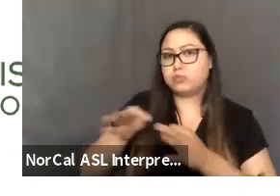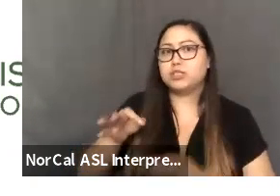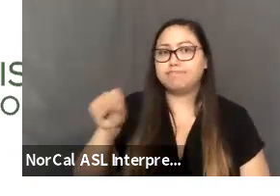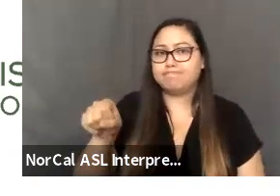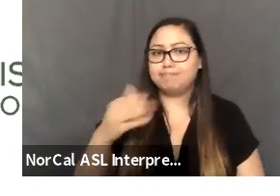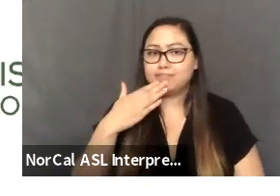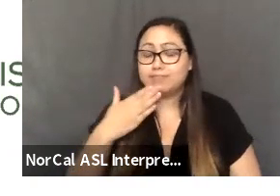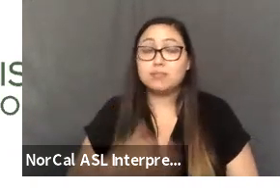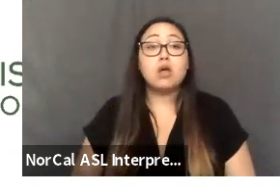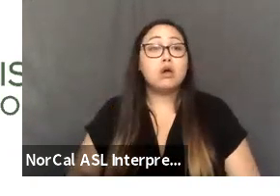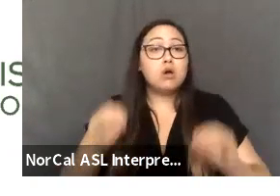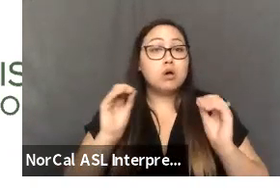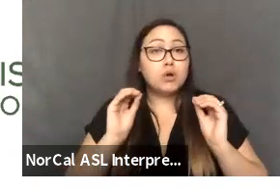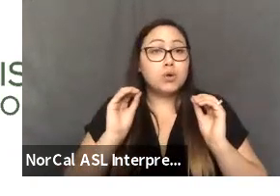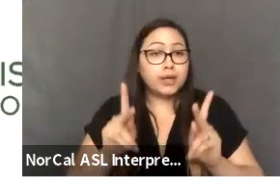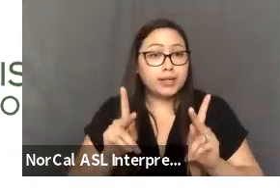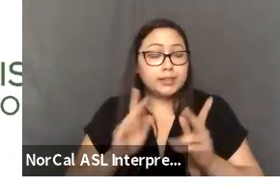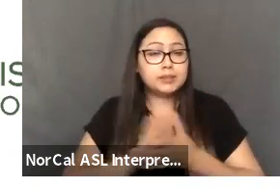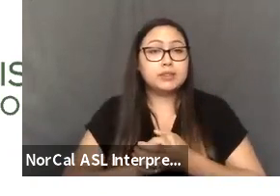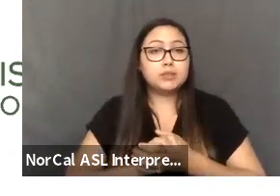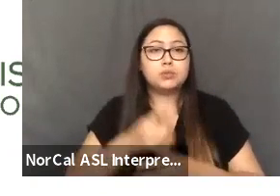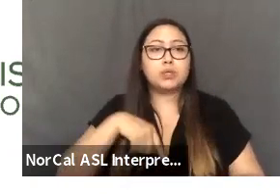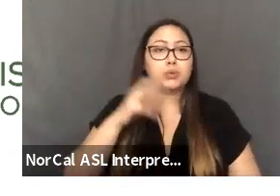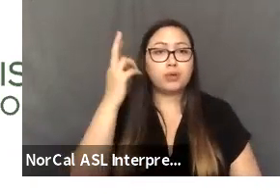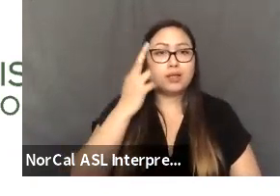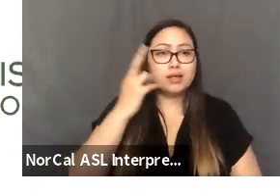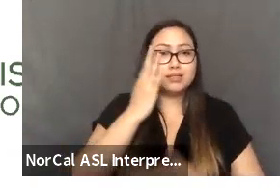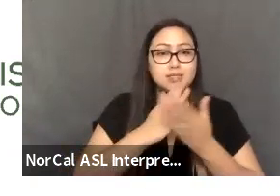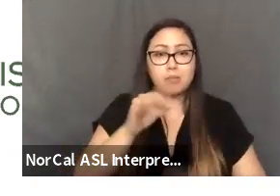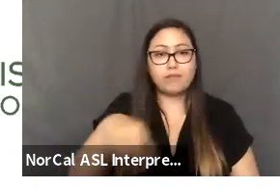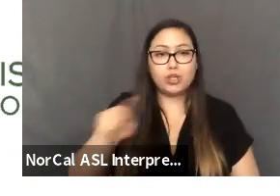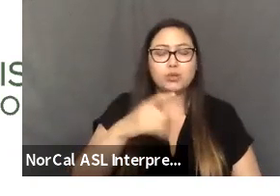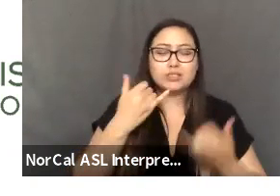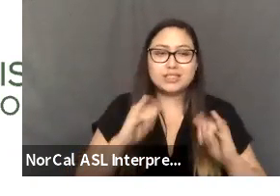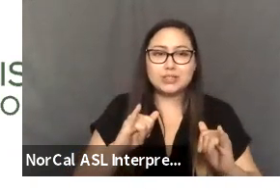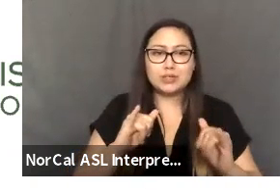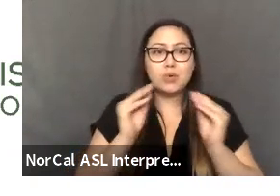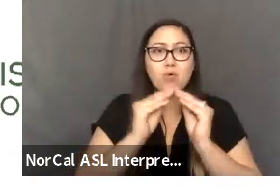All right. We realize that some of you may still have questions for our speakers and